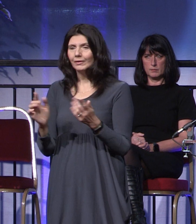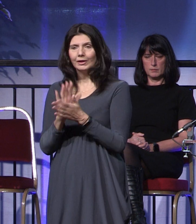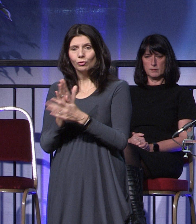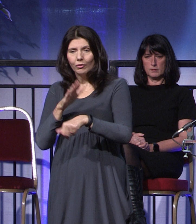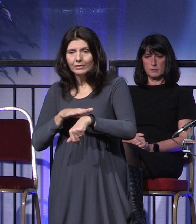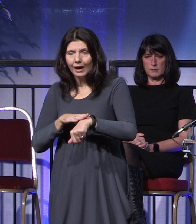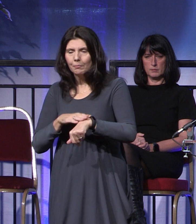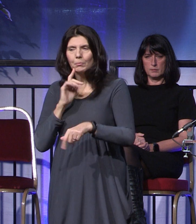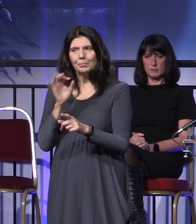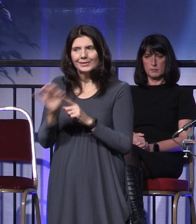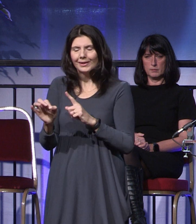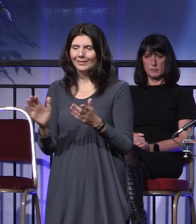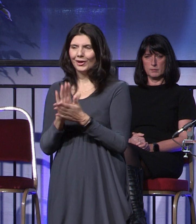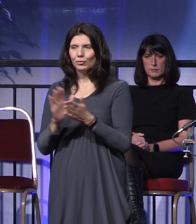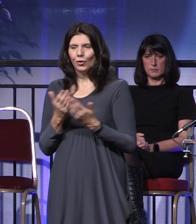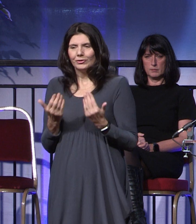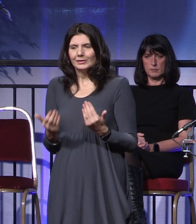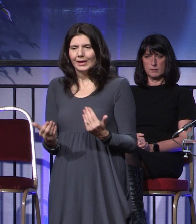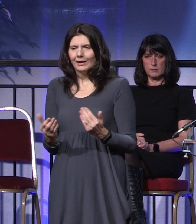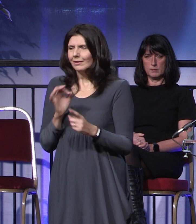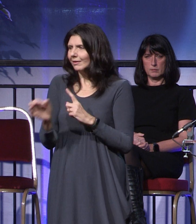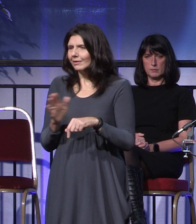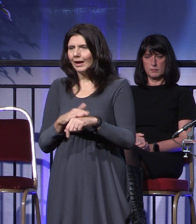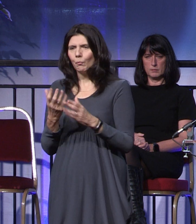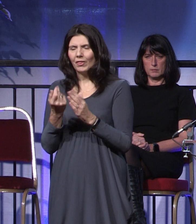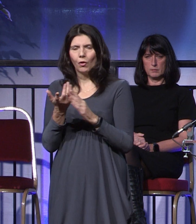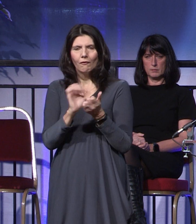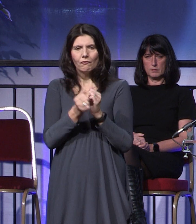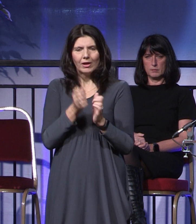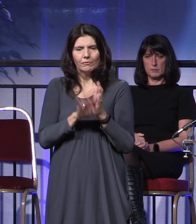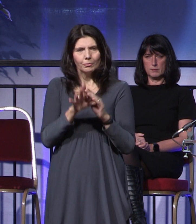today share special moments with your friends from here and from home and with